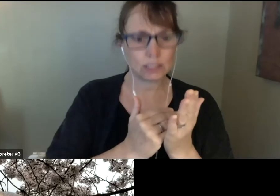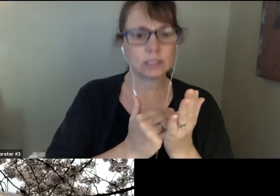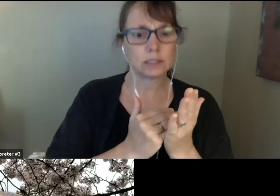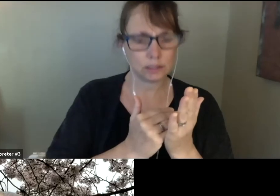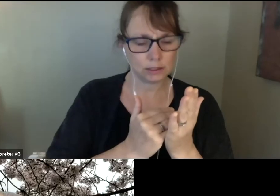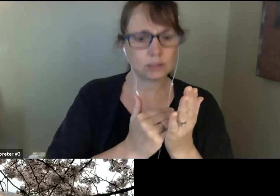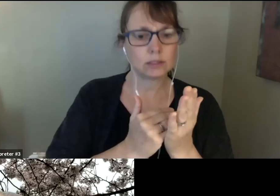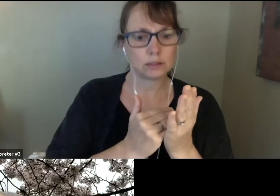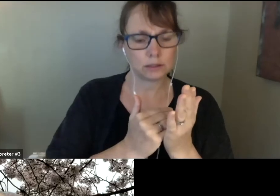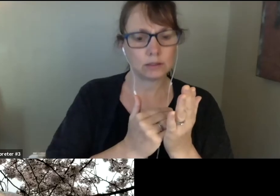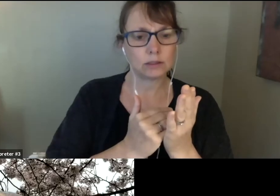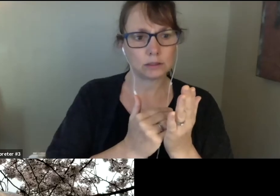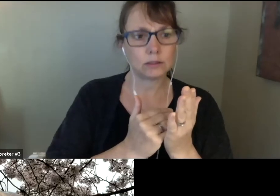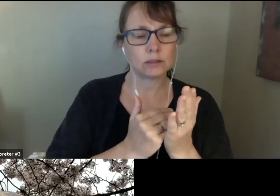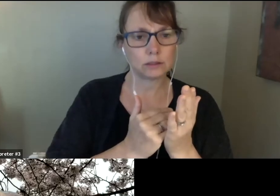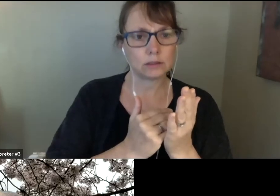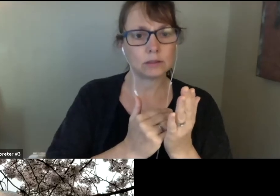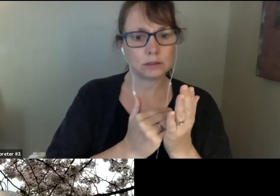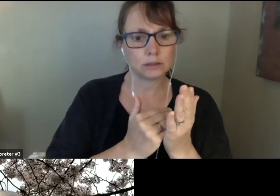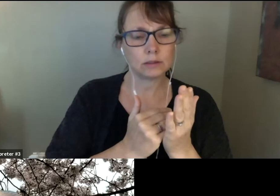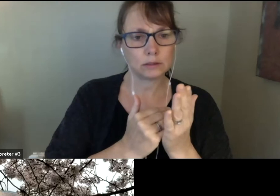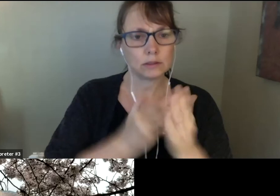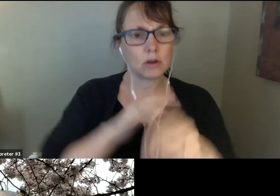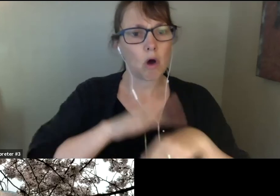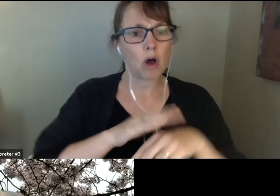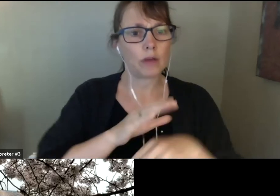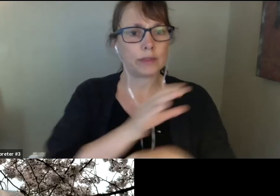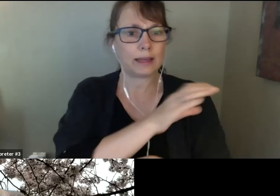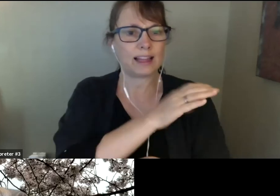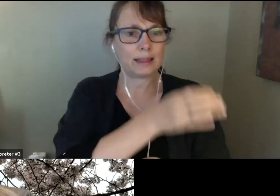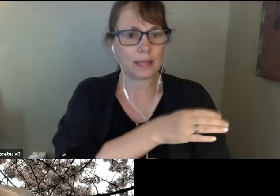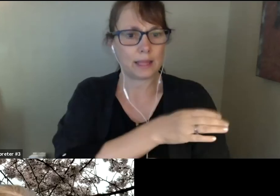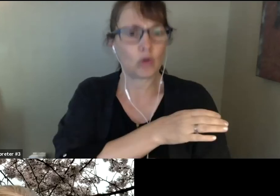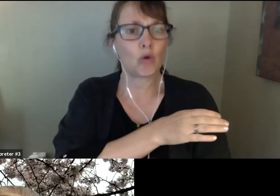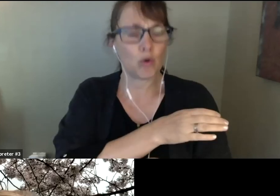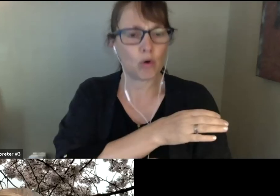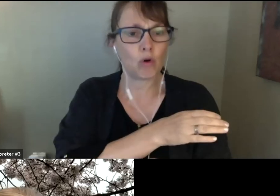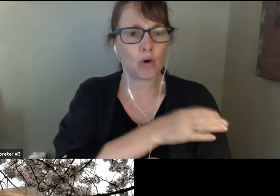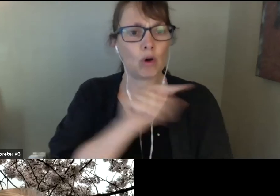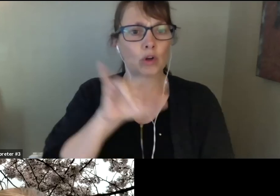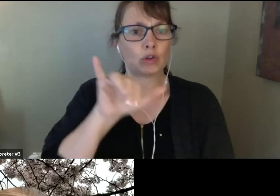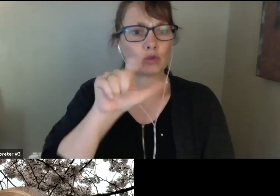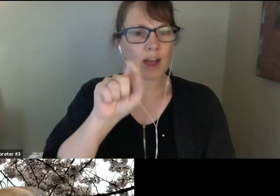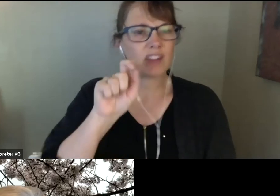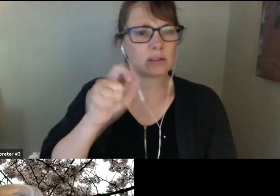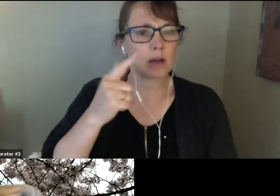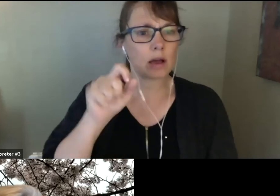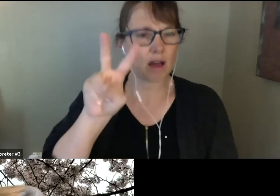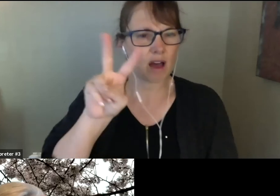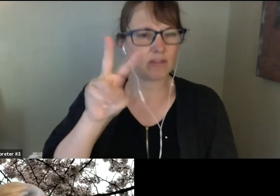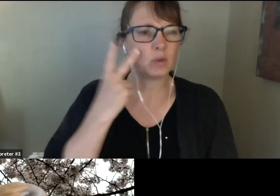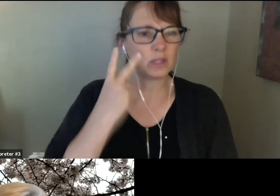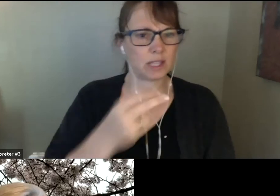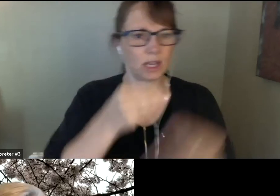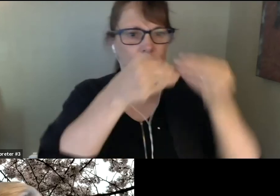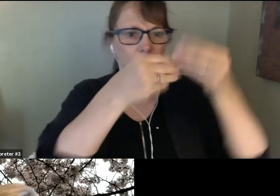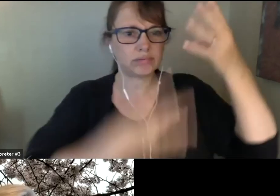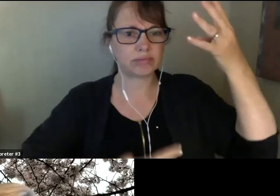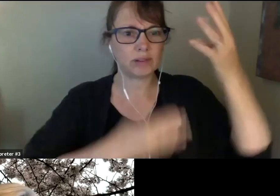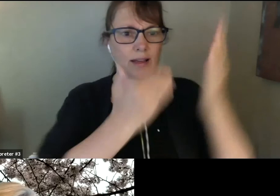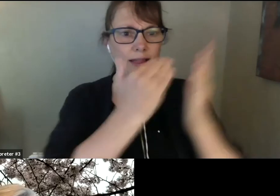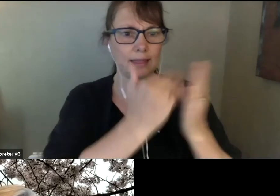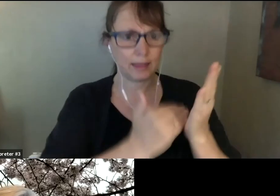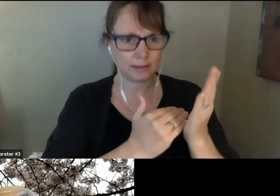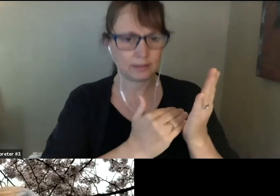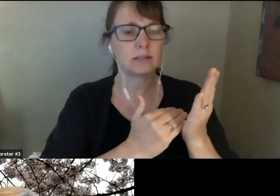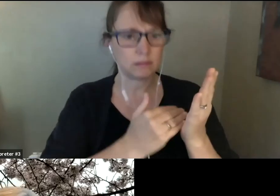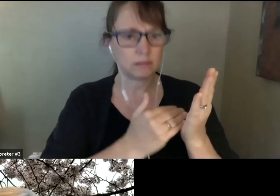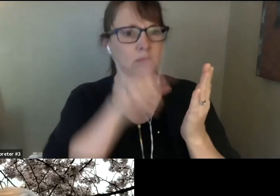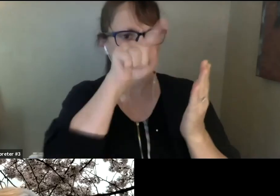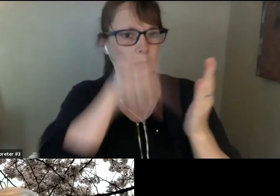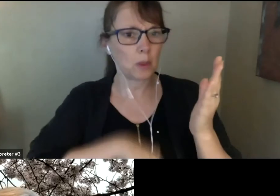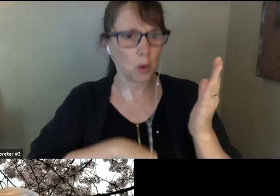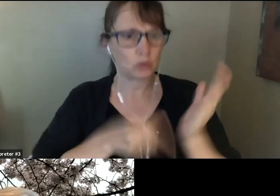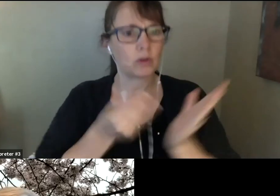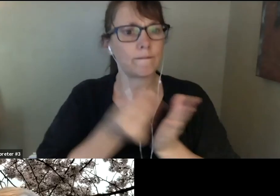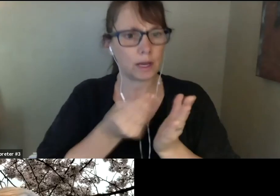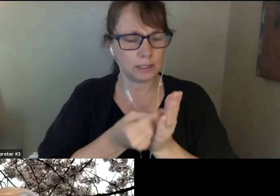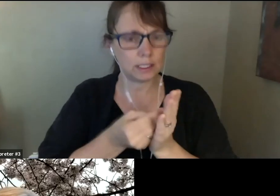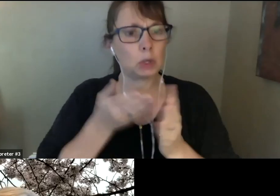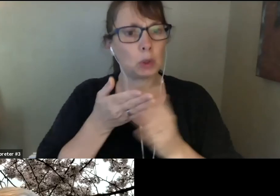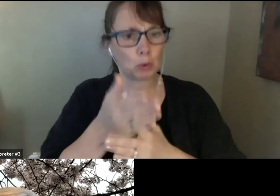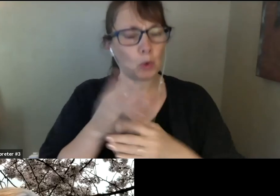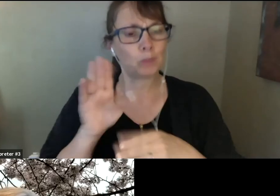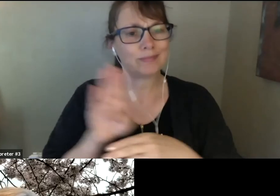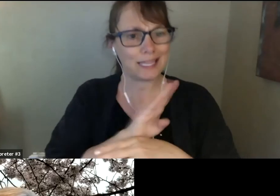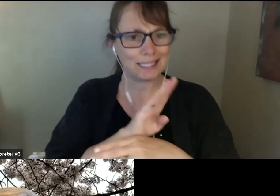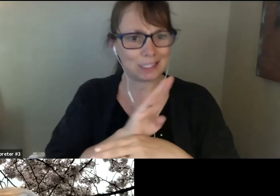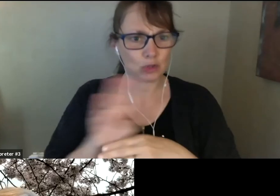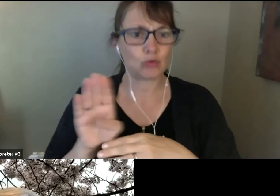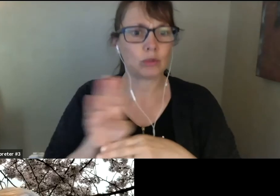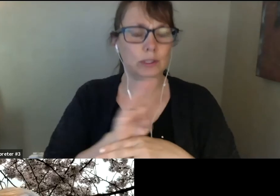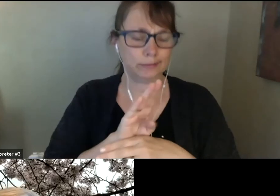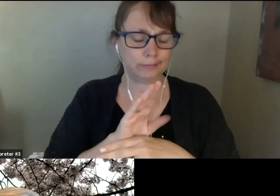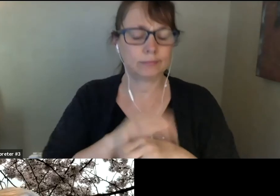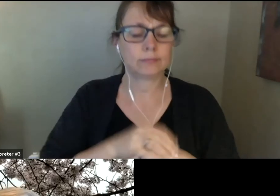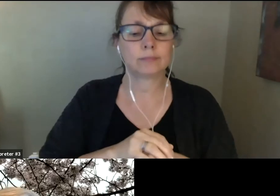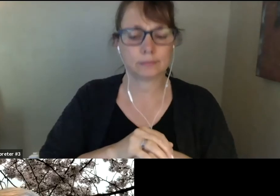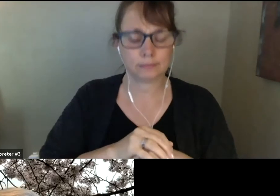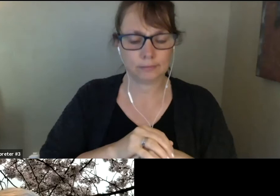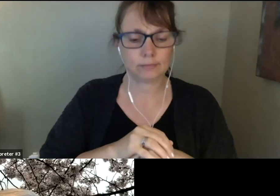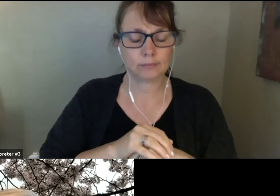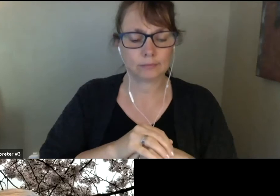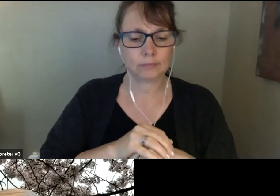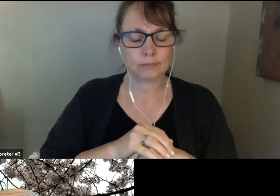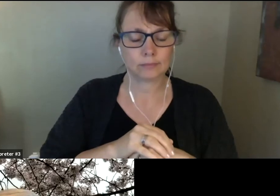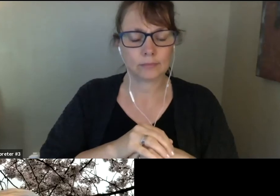the Clinicaltrials.gov that are probably funded through industry, are we able to have more